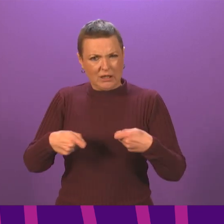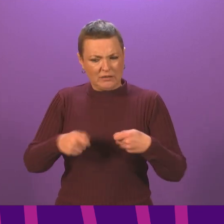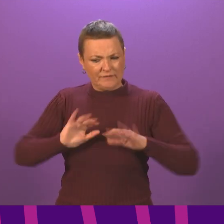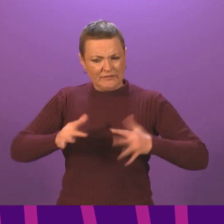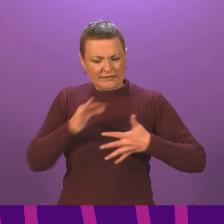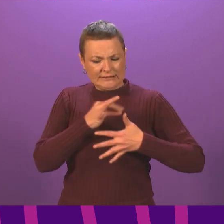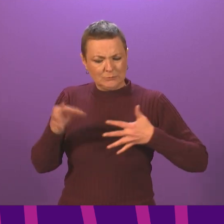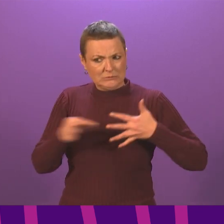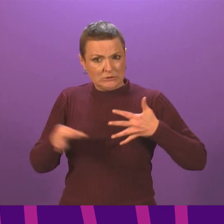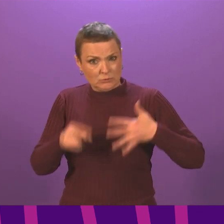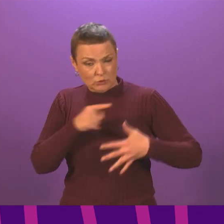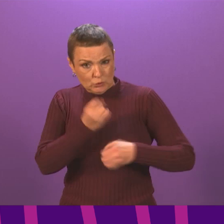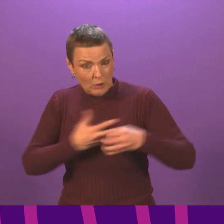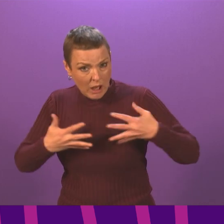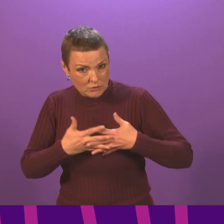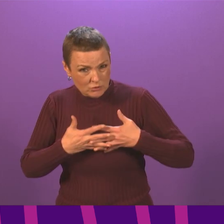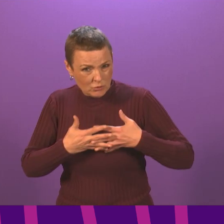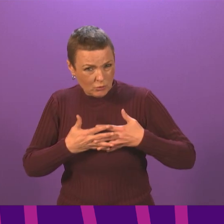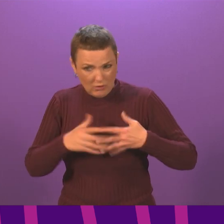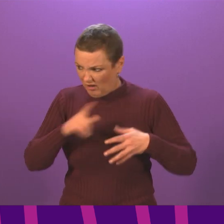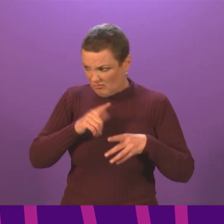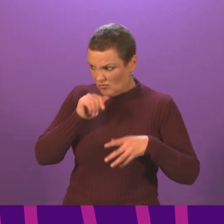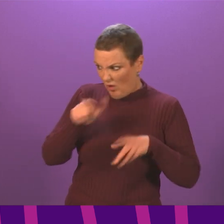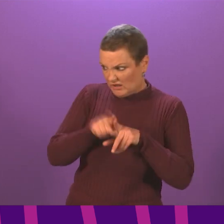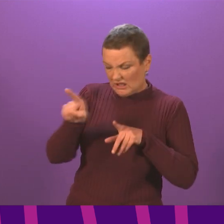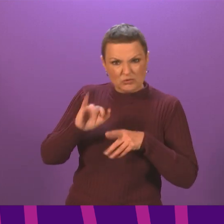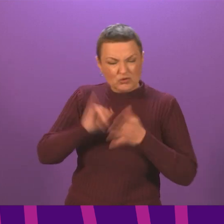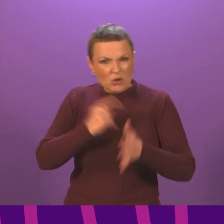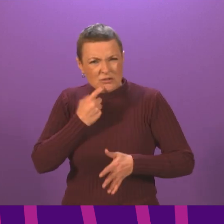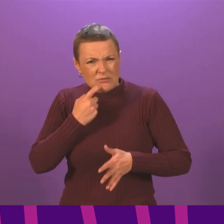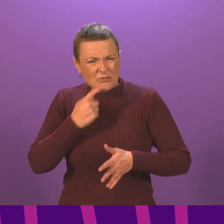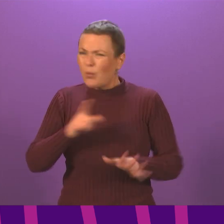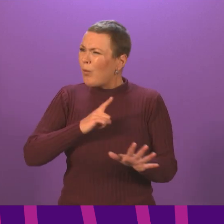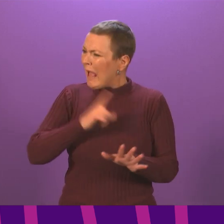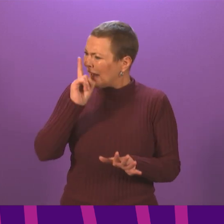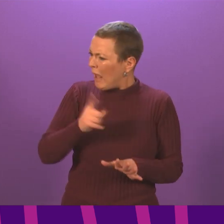small part of the country, or does that indicate how far behind we are with asymptomatic testing?